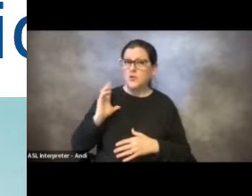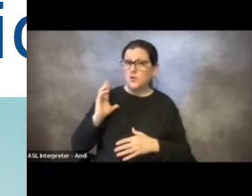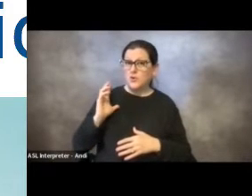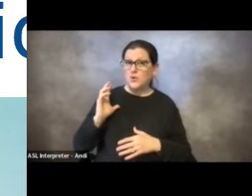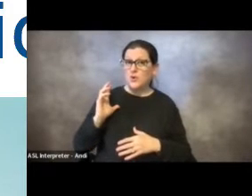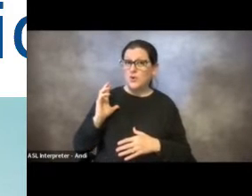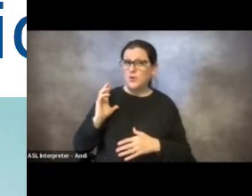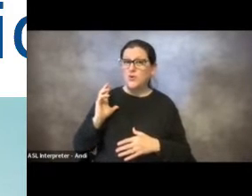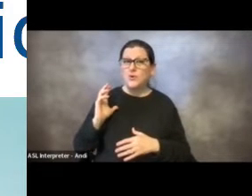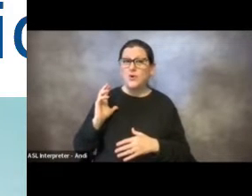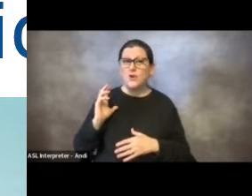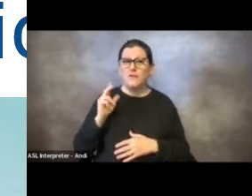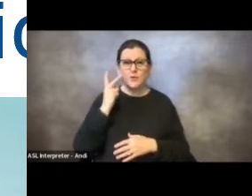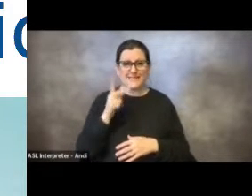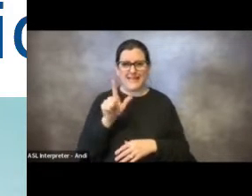look to the left, kind of this